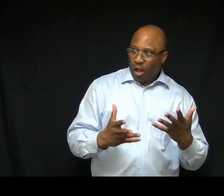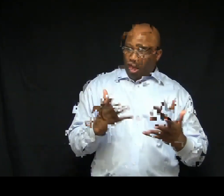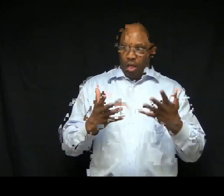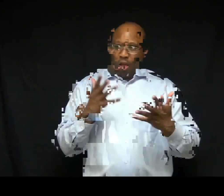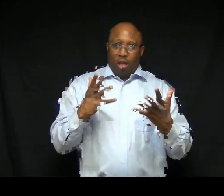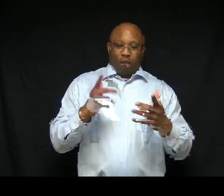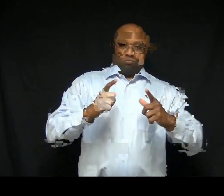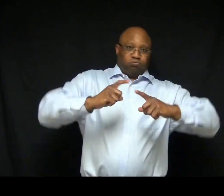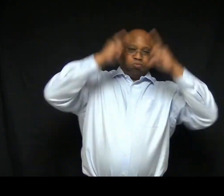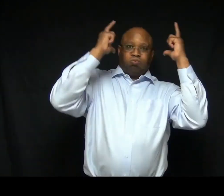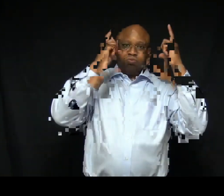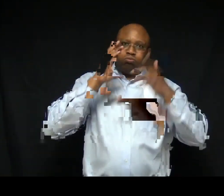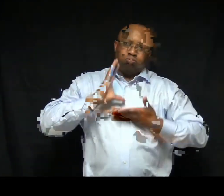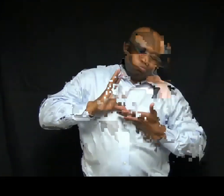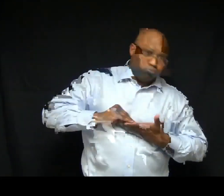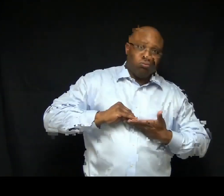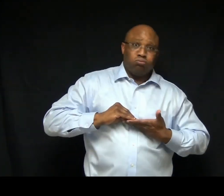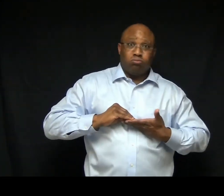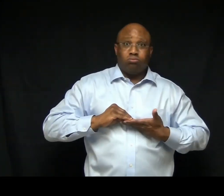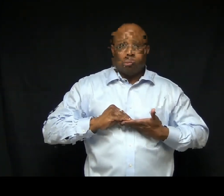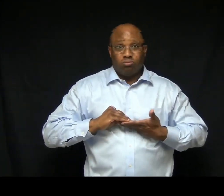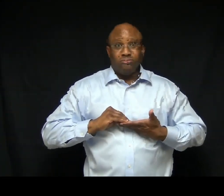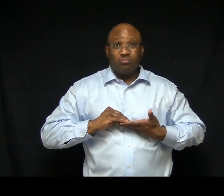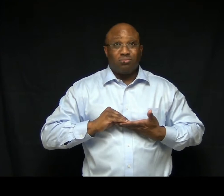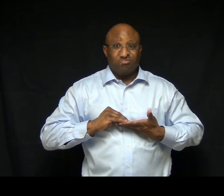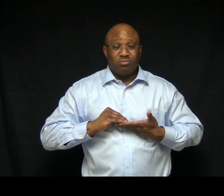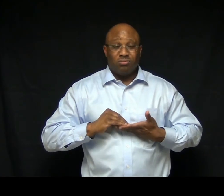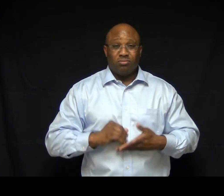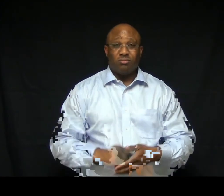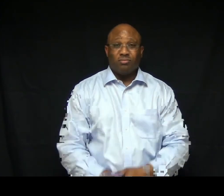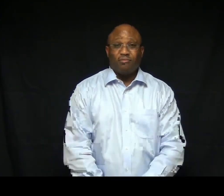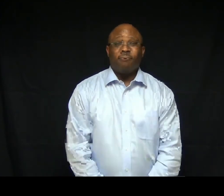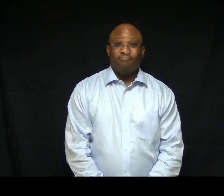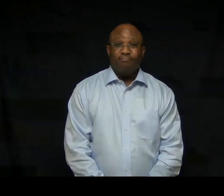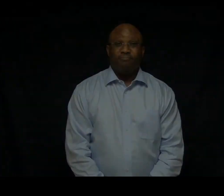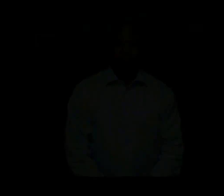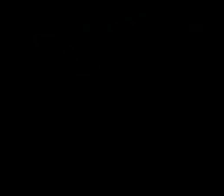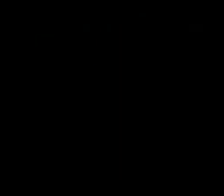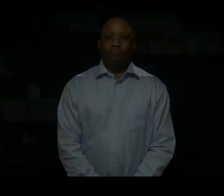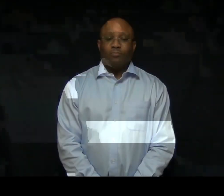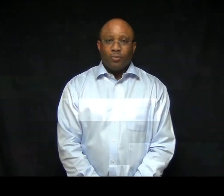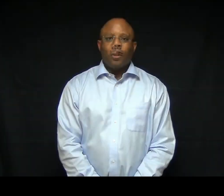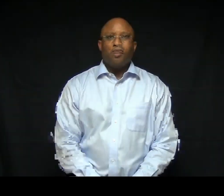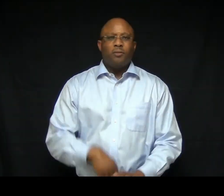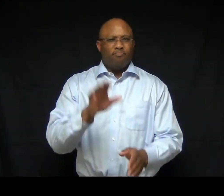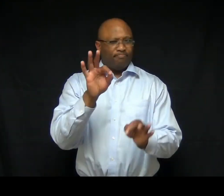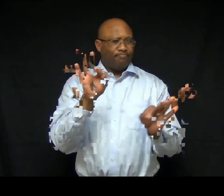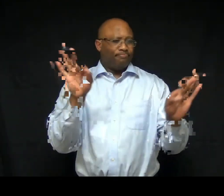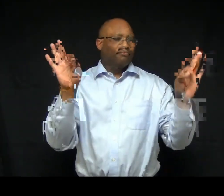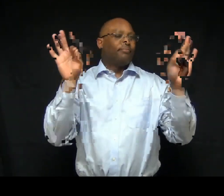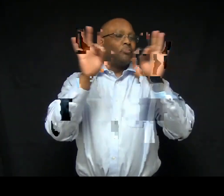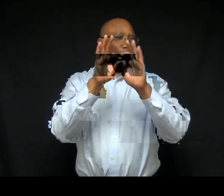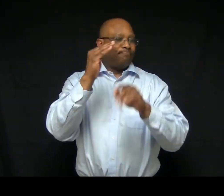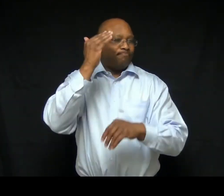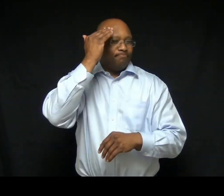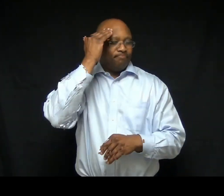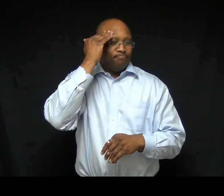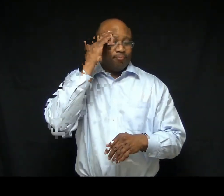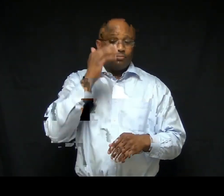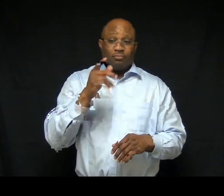because of how far disparaging information can spread. It is important to recognize signs